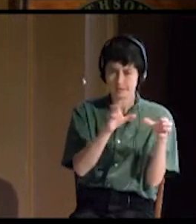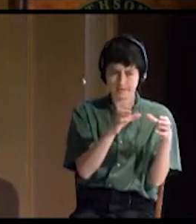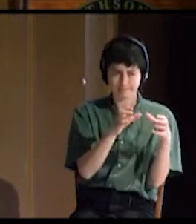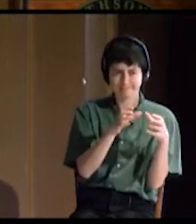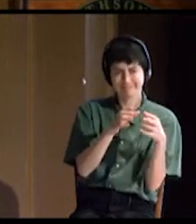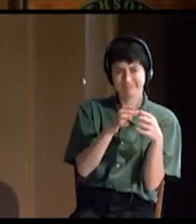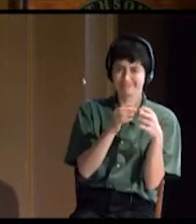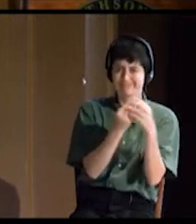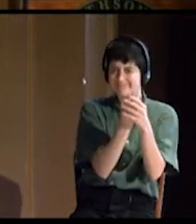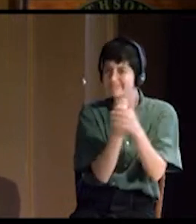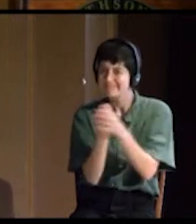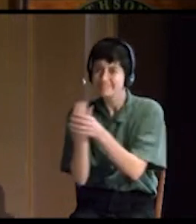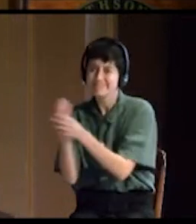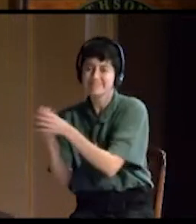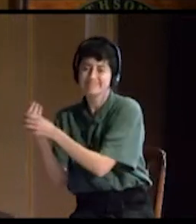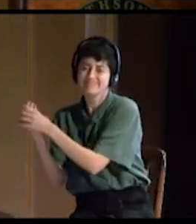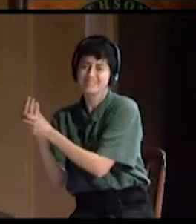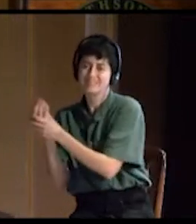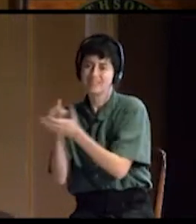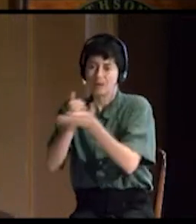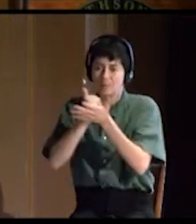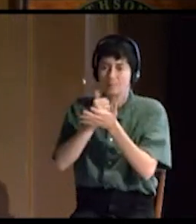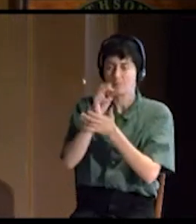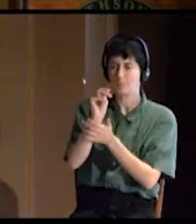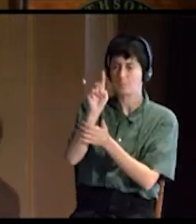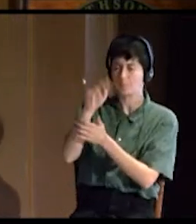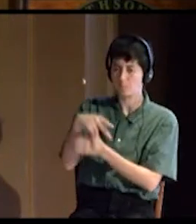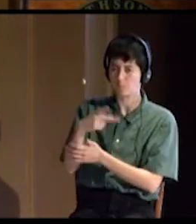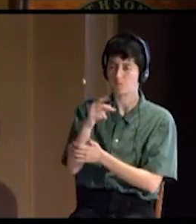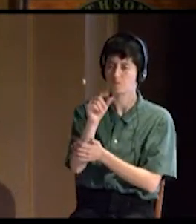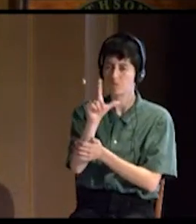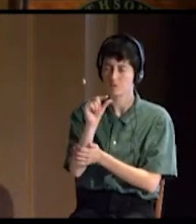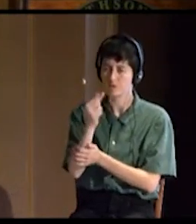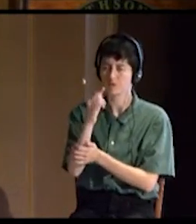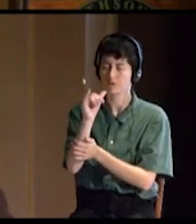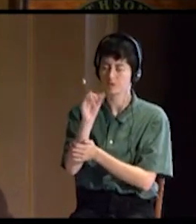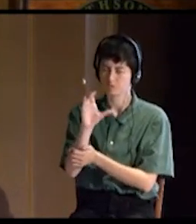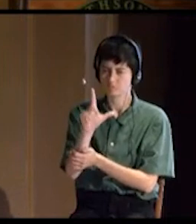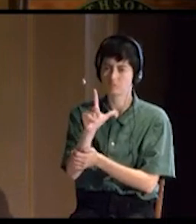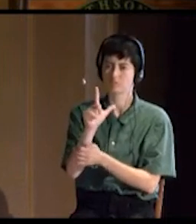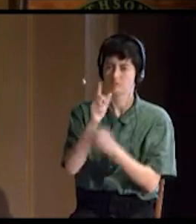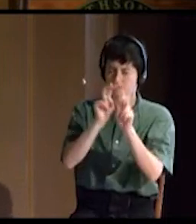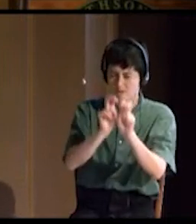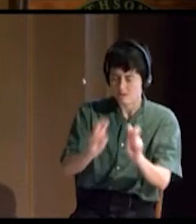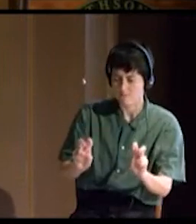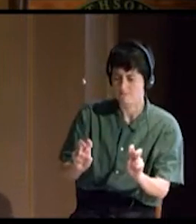So I wanna briefly share with you an approach for using machine learning to classify, digitize herbarium sheet images as a way